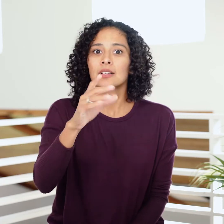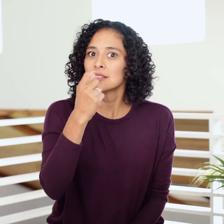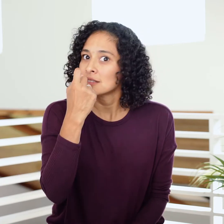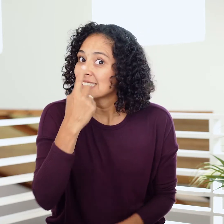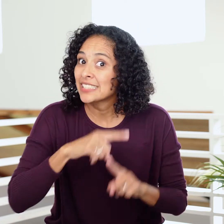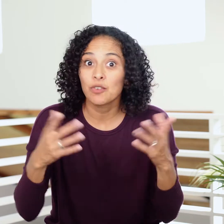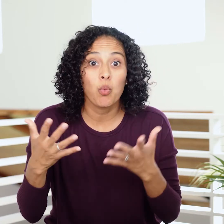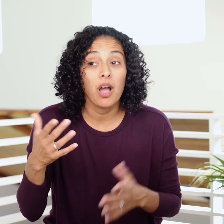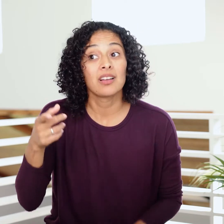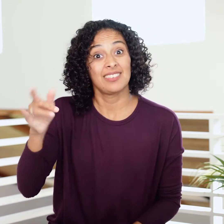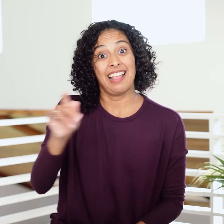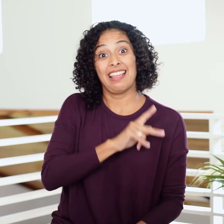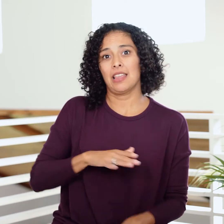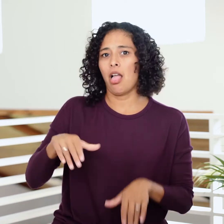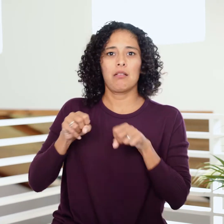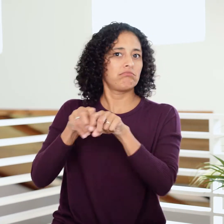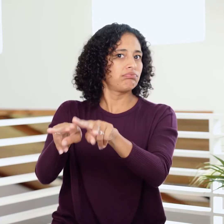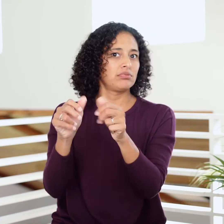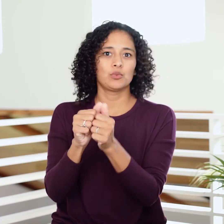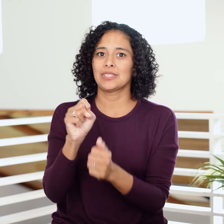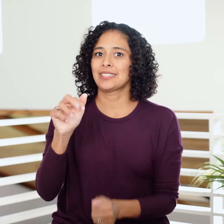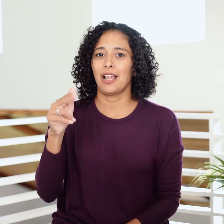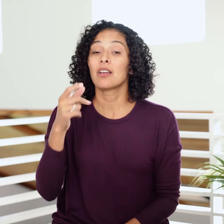One major difference is Abimelech doesn’t sleep with her, whereas